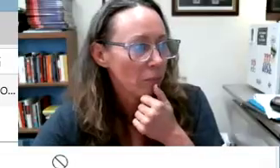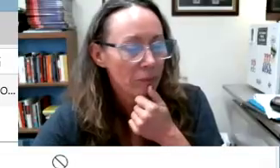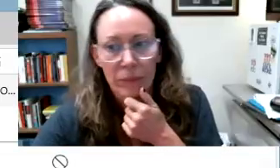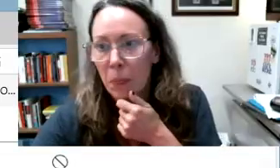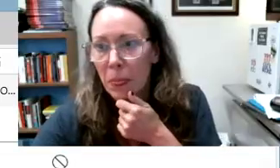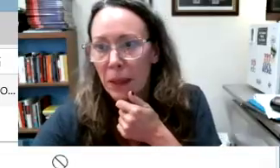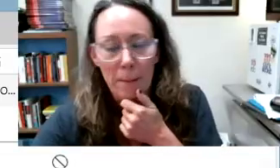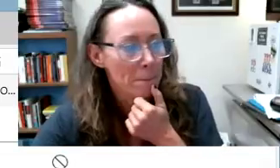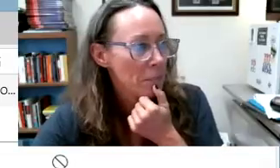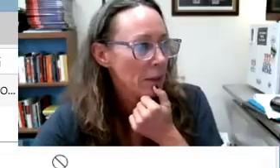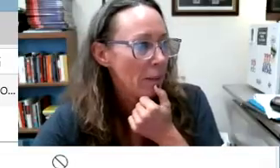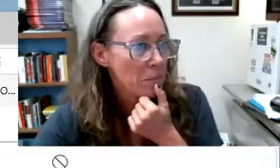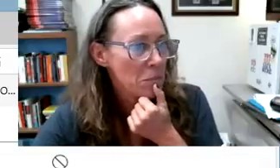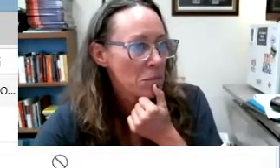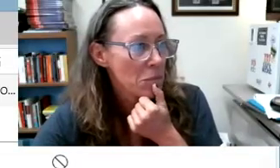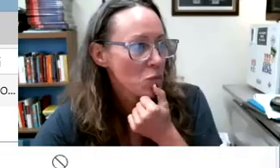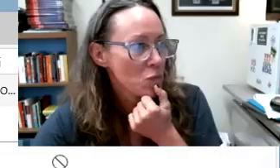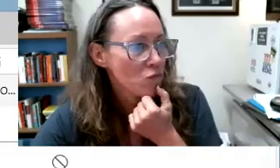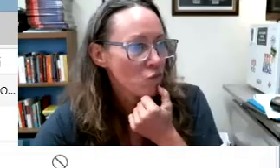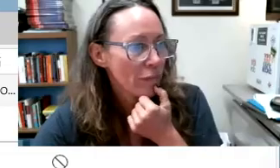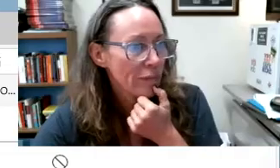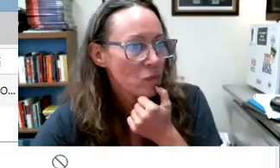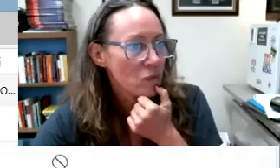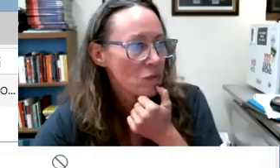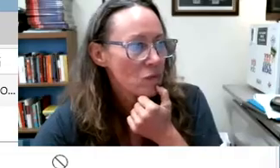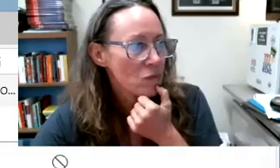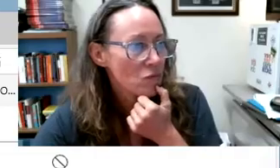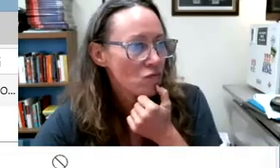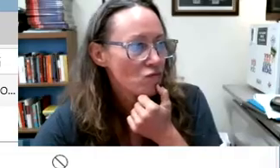Oh perfect. Thank you. Yeah.